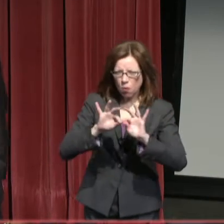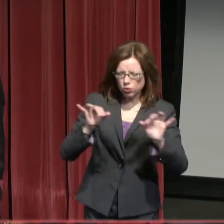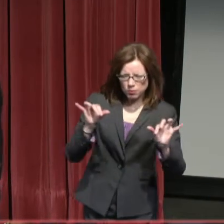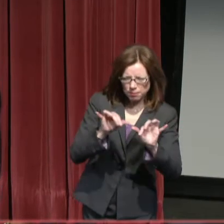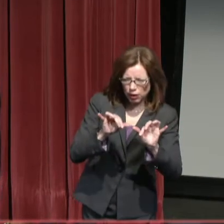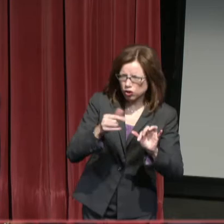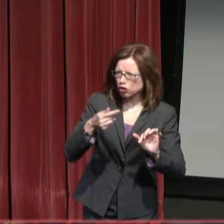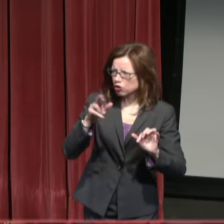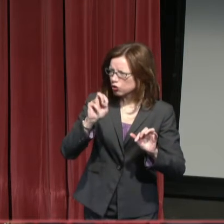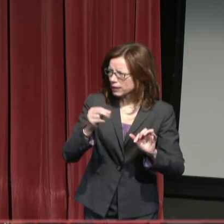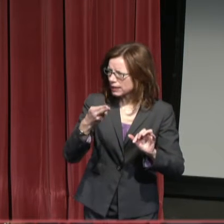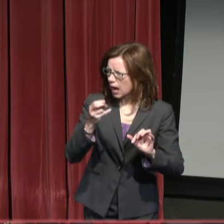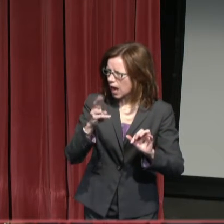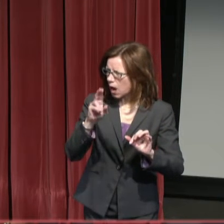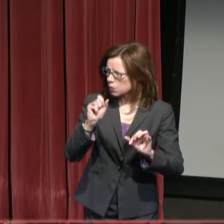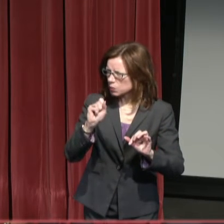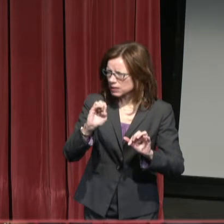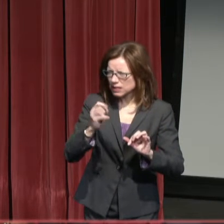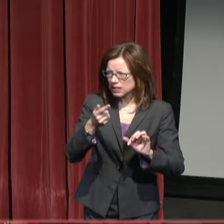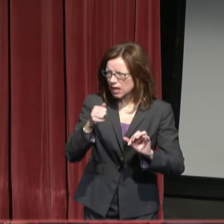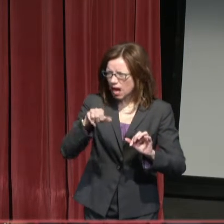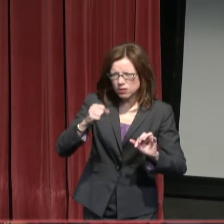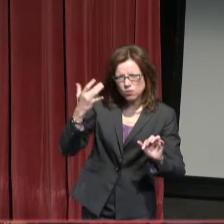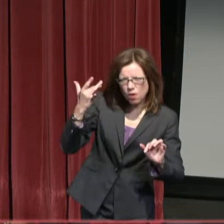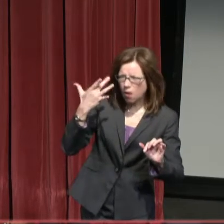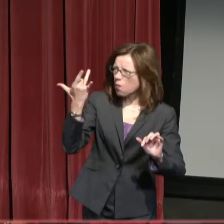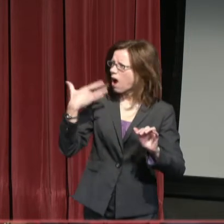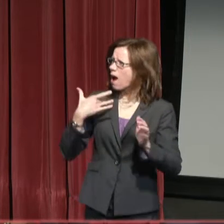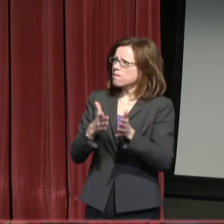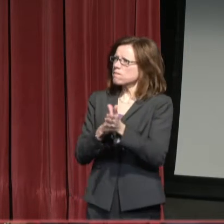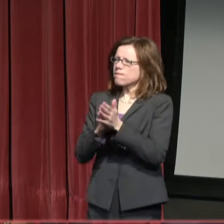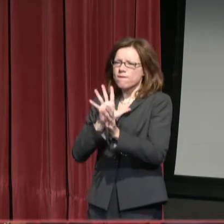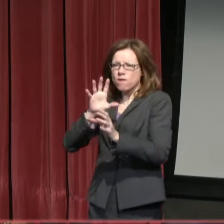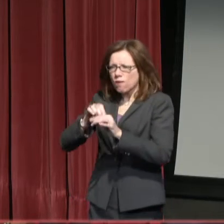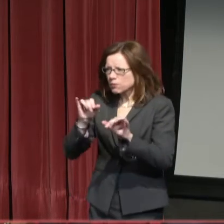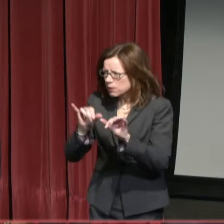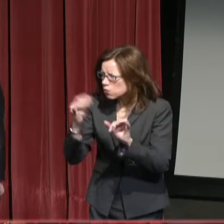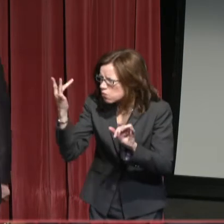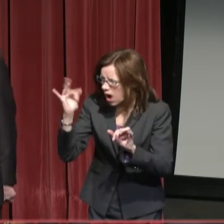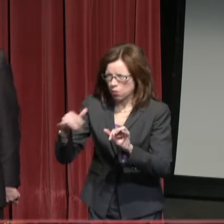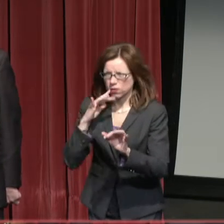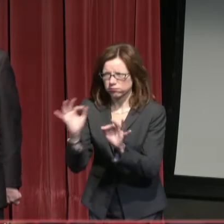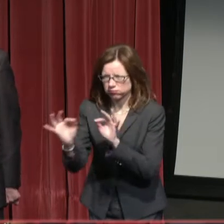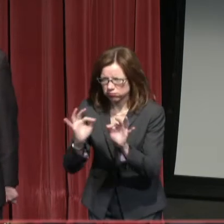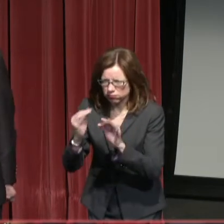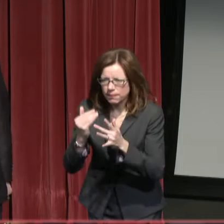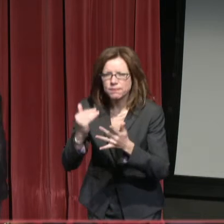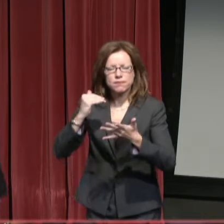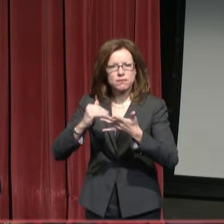and why we're motivated to do this. And then I'll say how we measure those gases.